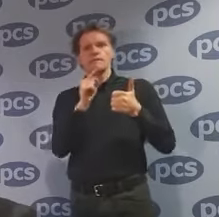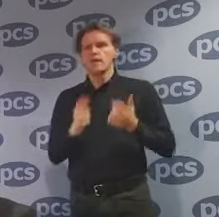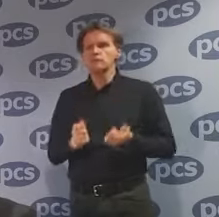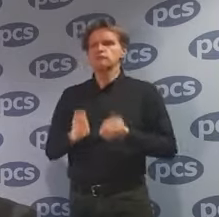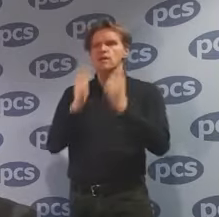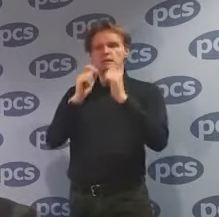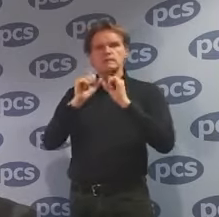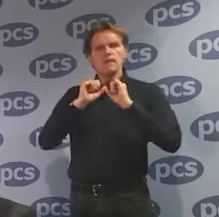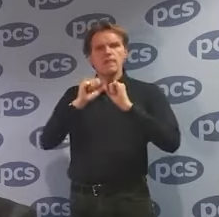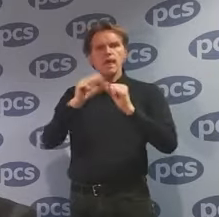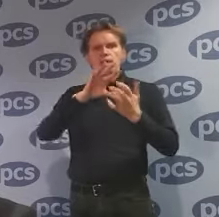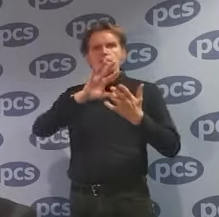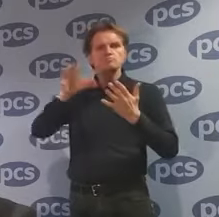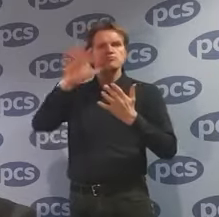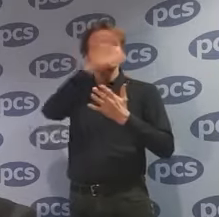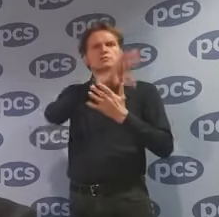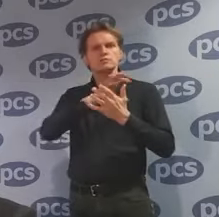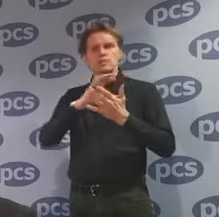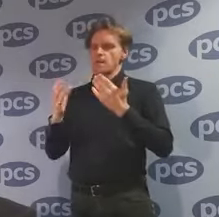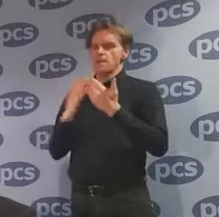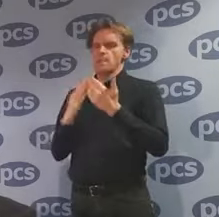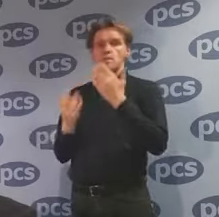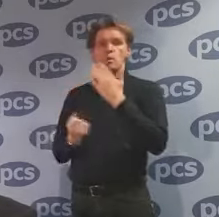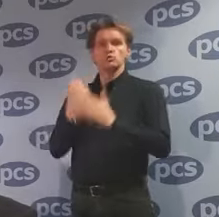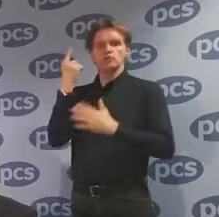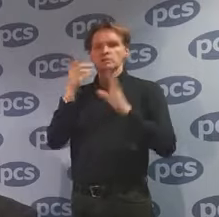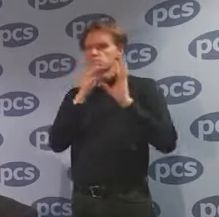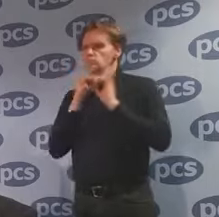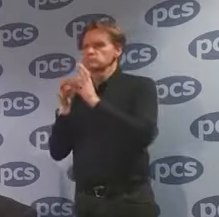branches the more chance we've got of getting unity across the top of all the